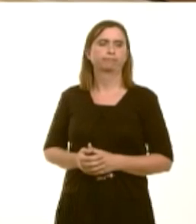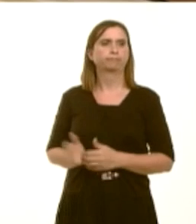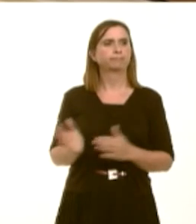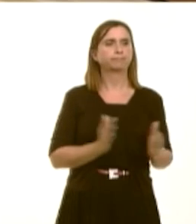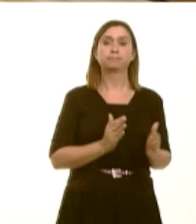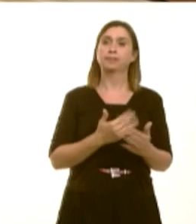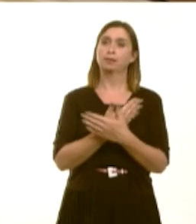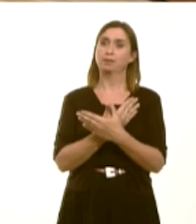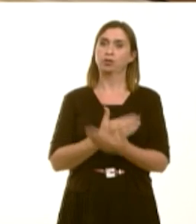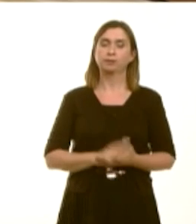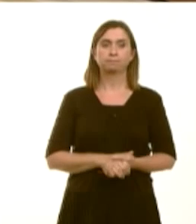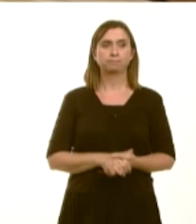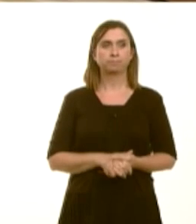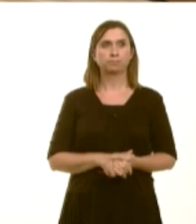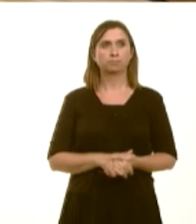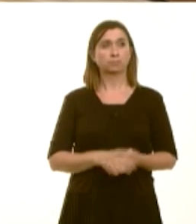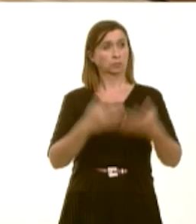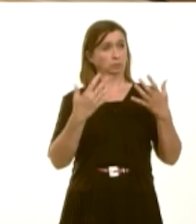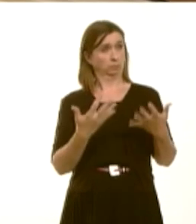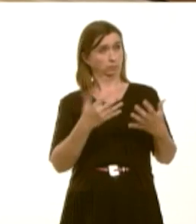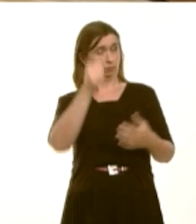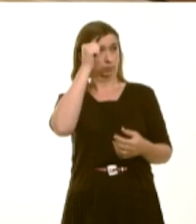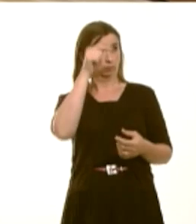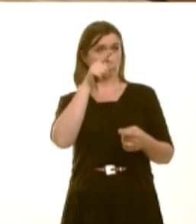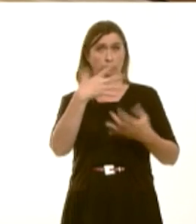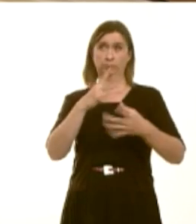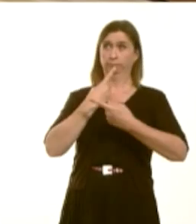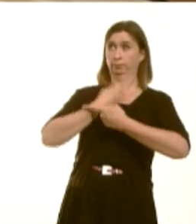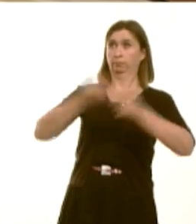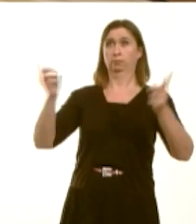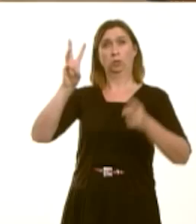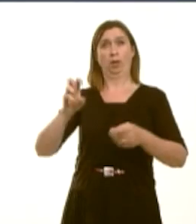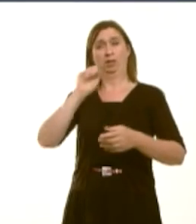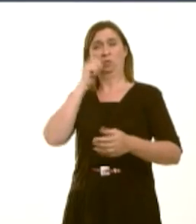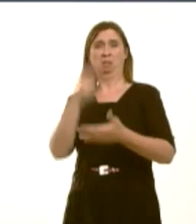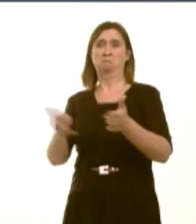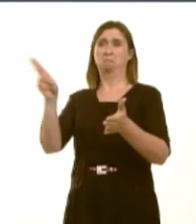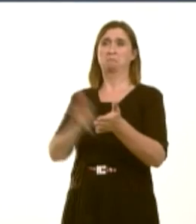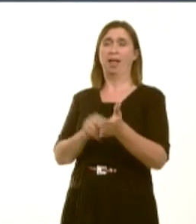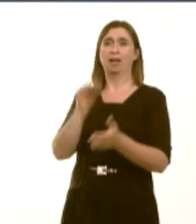outlining his plans to ban e-cigarettes in enclosed public spaces in Wales. Action on Smoking and Health Wales Cymru has said, and I quote,